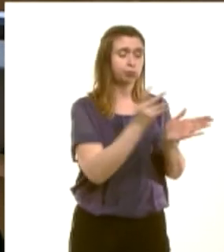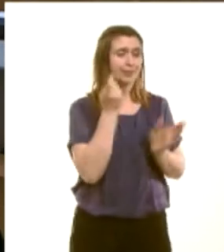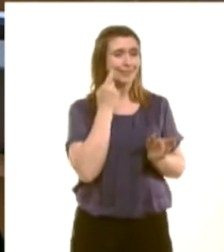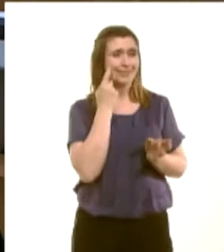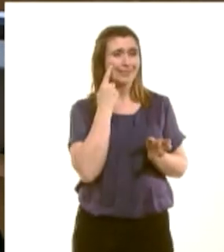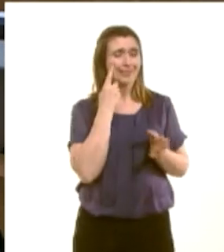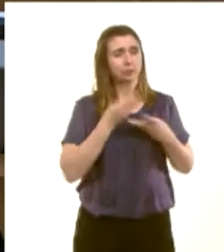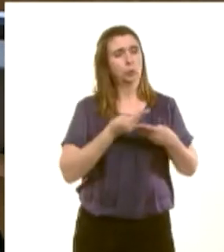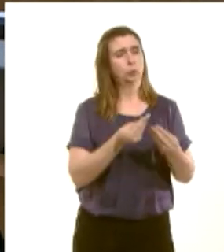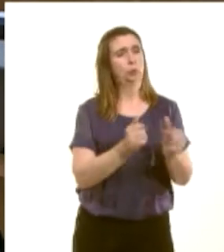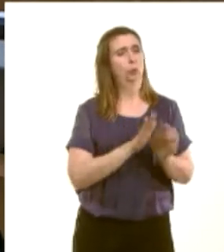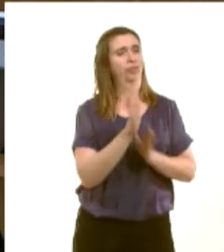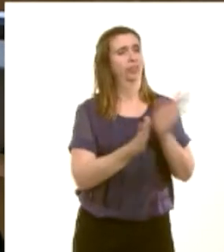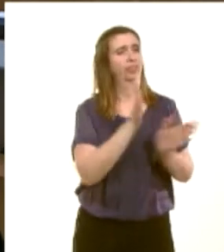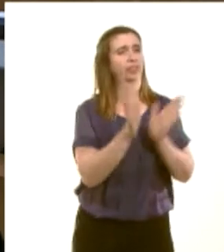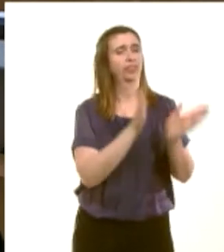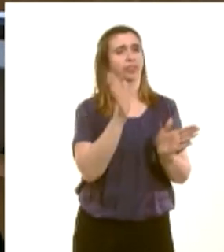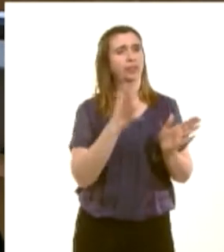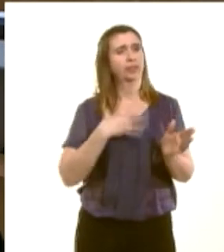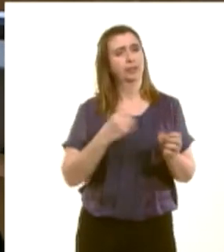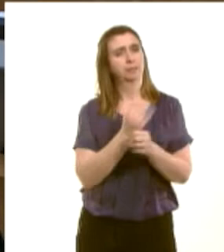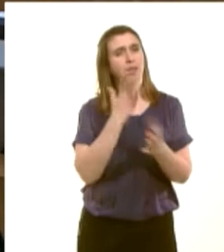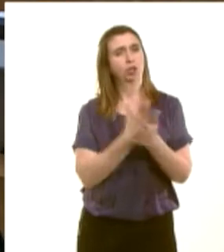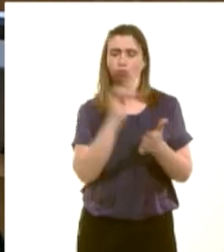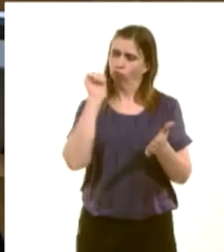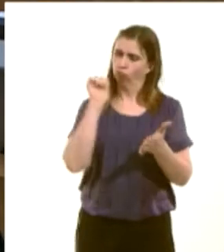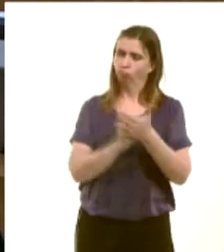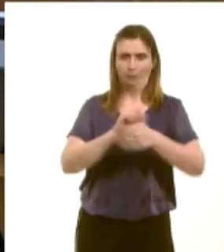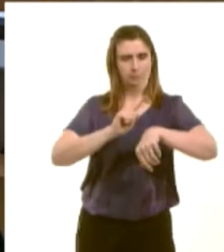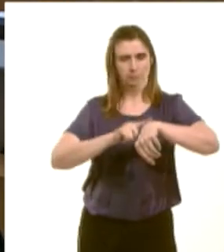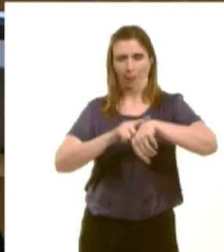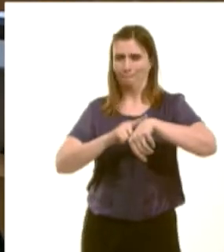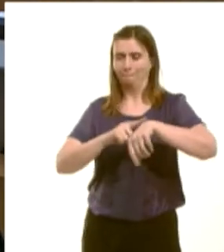sure that there is the right level of connectivity between the railway stations acting as hubs,